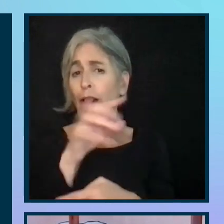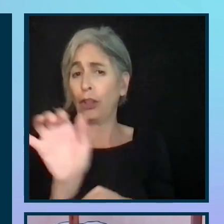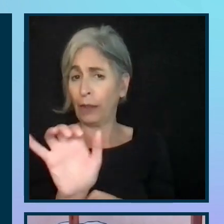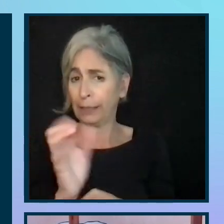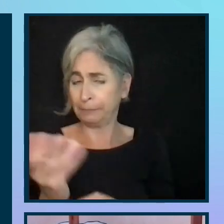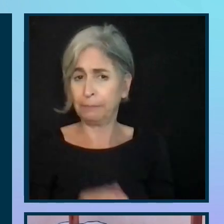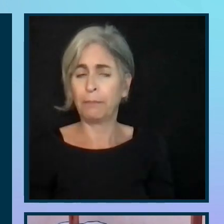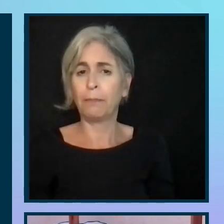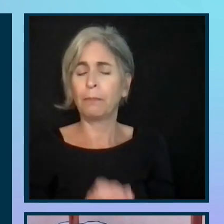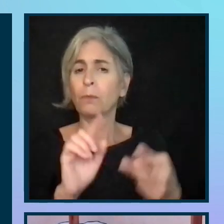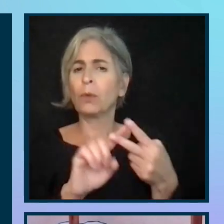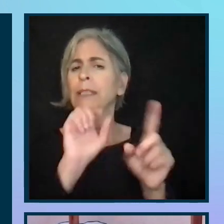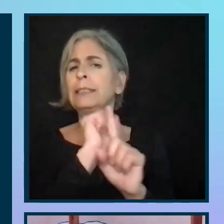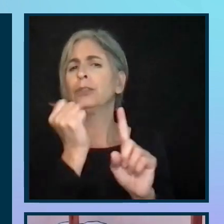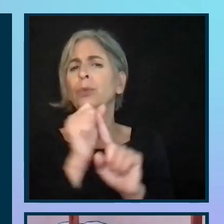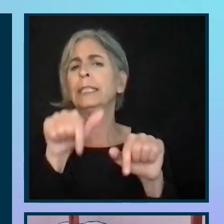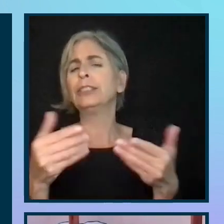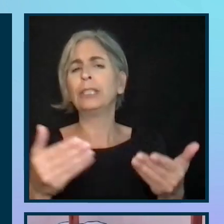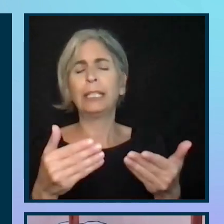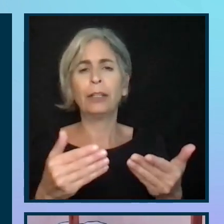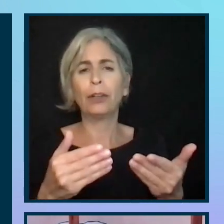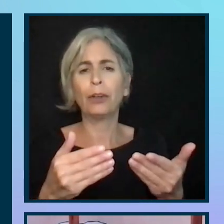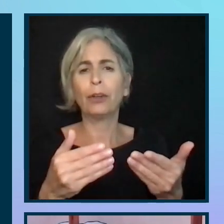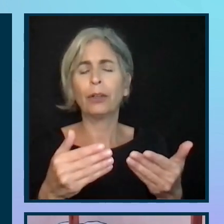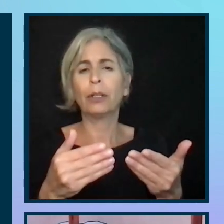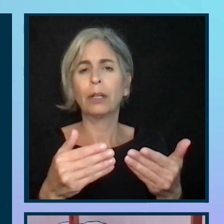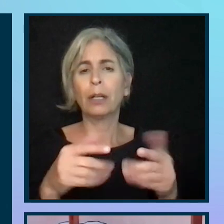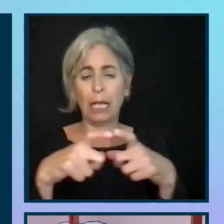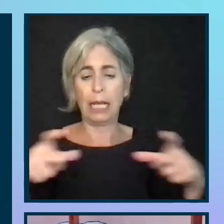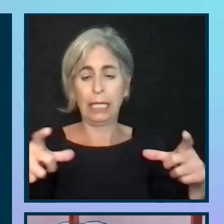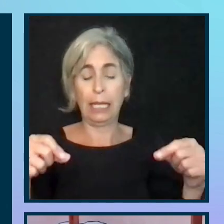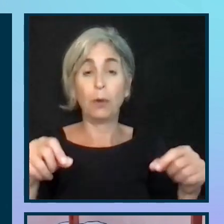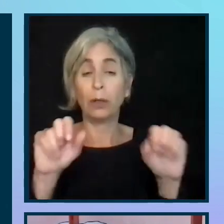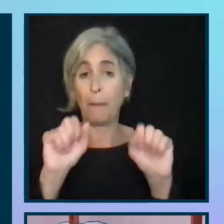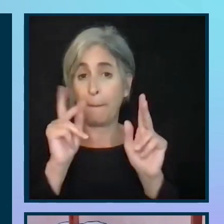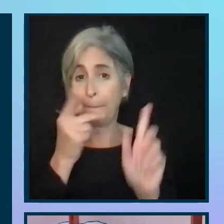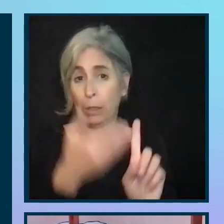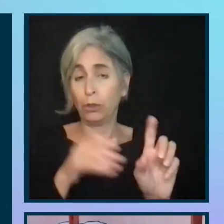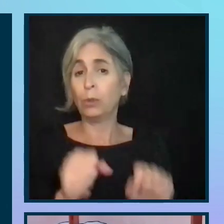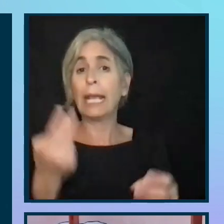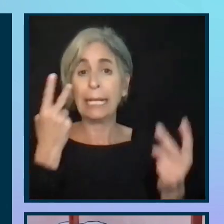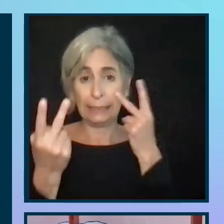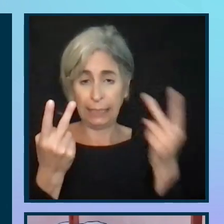so we have a scenario here, a sighted keyboard-only user with a motor disability is brought to an error message